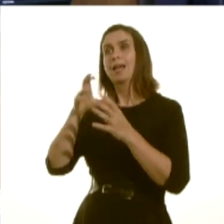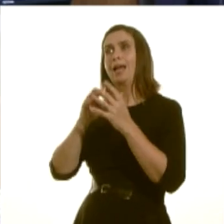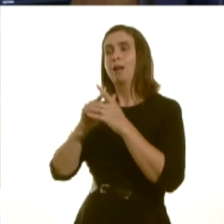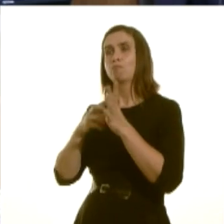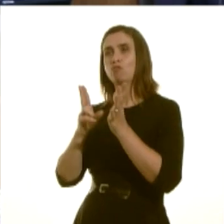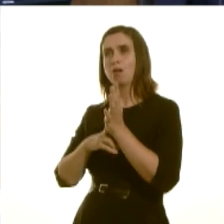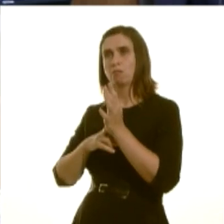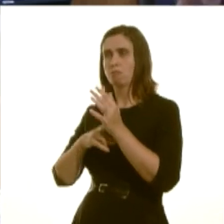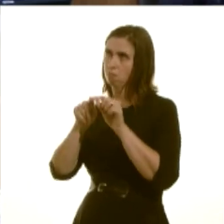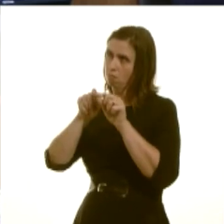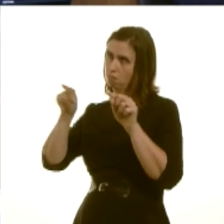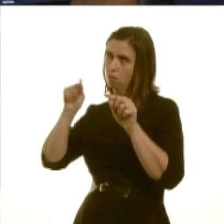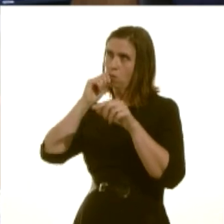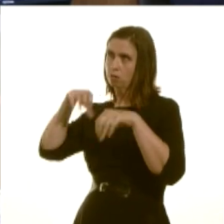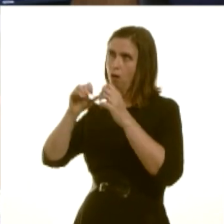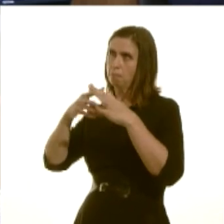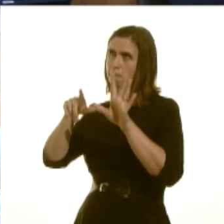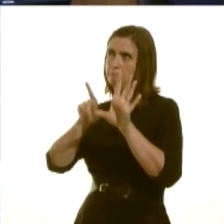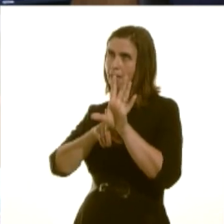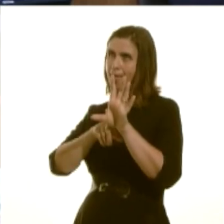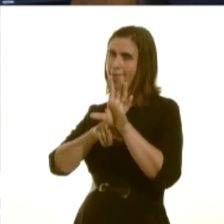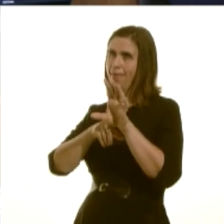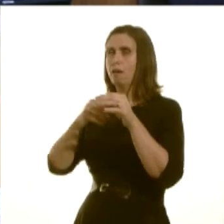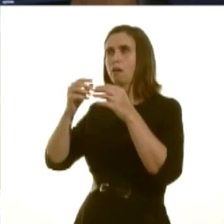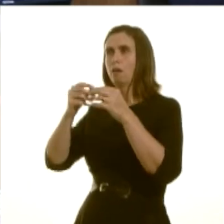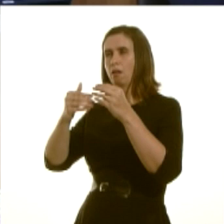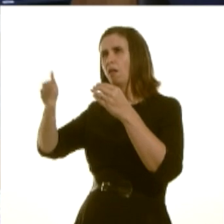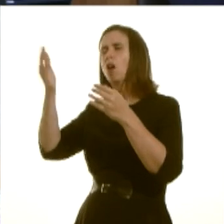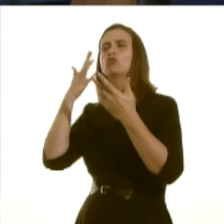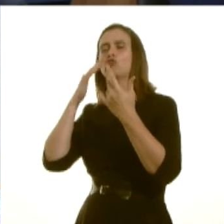in May next year on a three-year trial basis. Much of this depends on what happens with